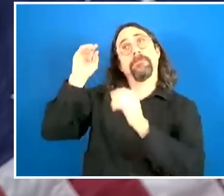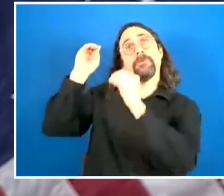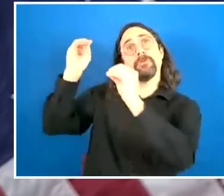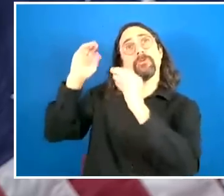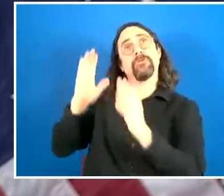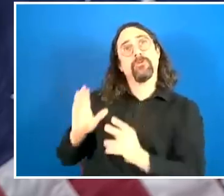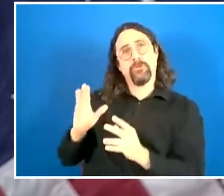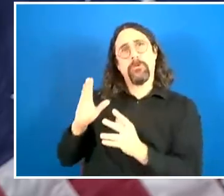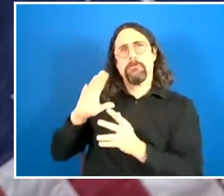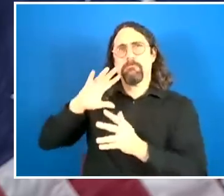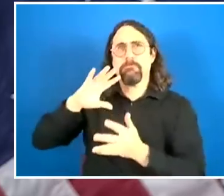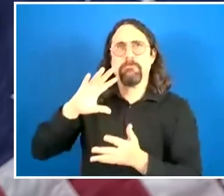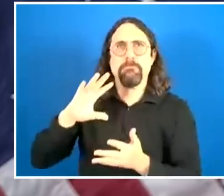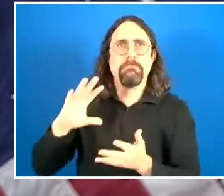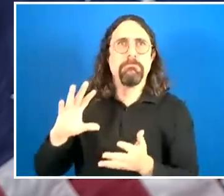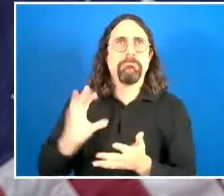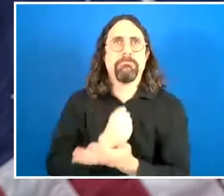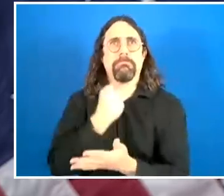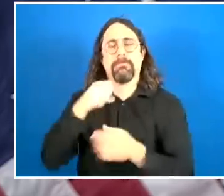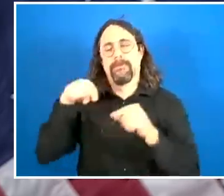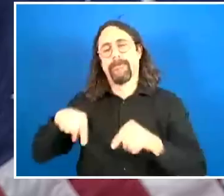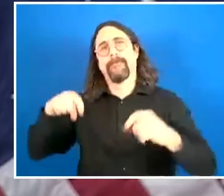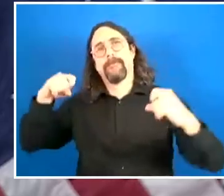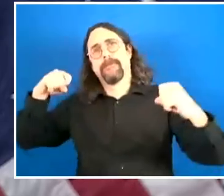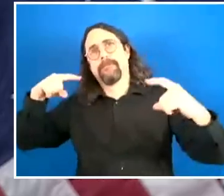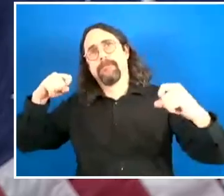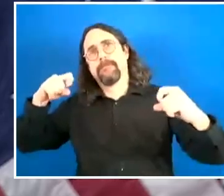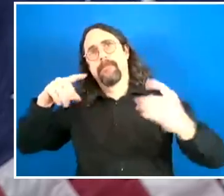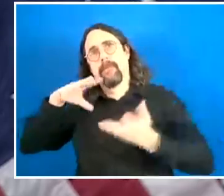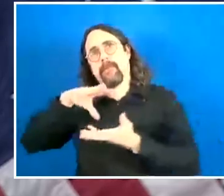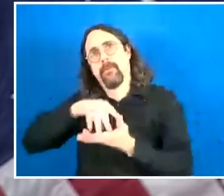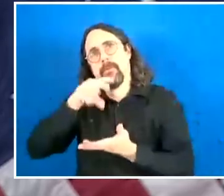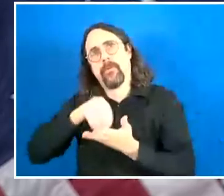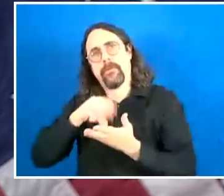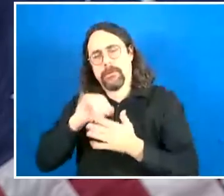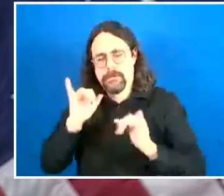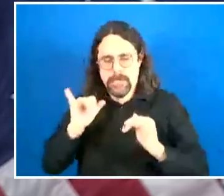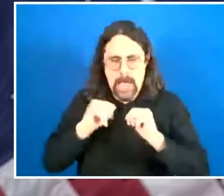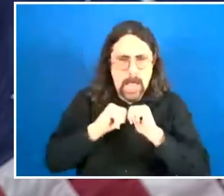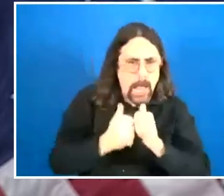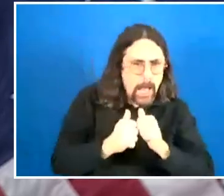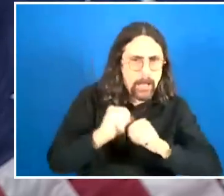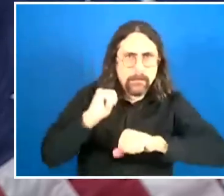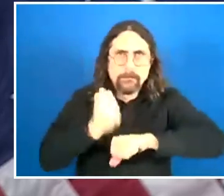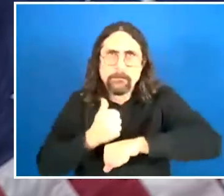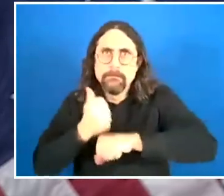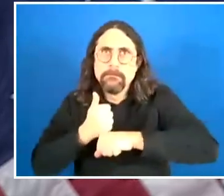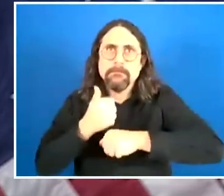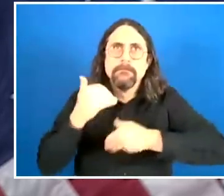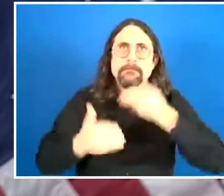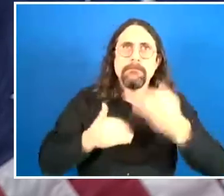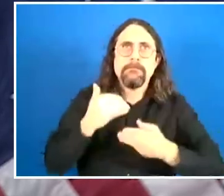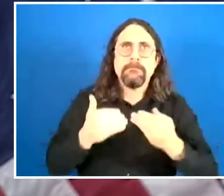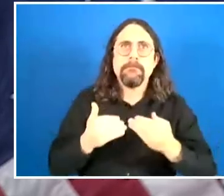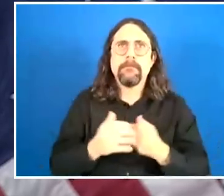YOKNU O IW, TALKED ABOUT THE ONLINE LEARNING AND EVERYTHING WE'VE HAD TO CREATE THSEE ASLT WEEKS, THIS KIND OF GIVES